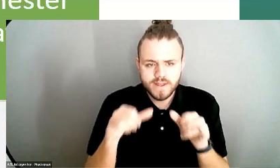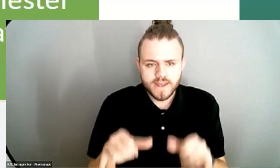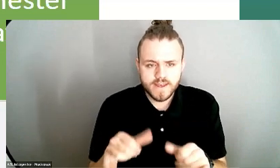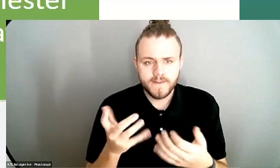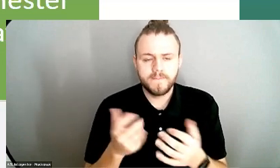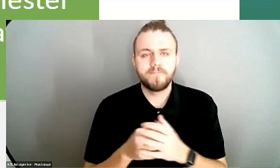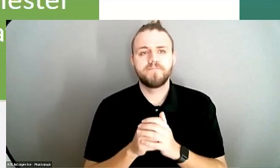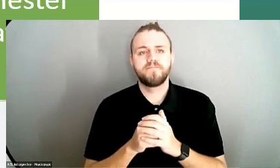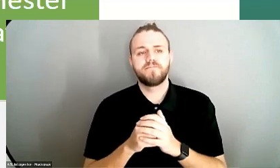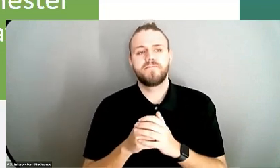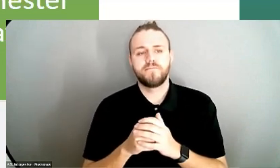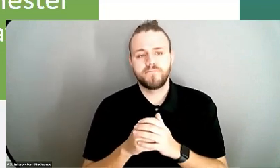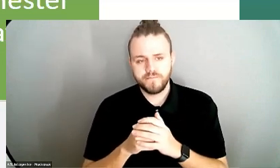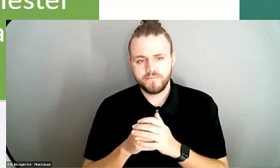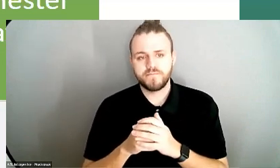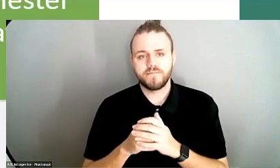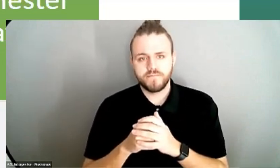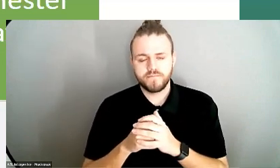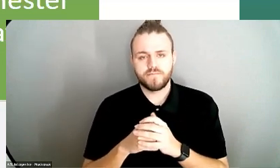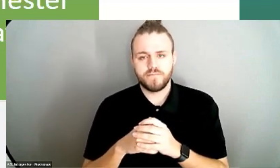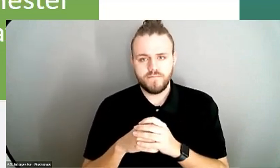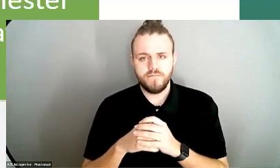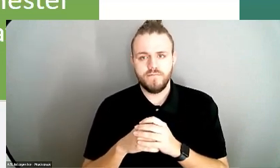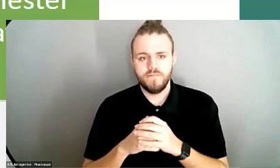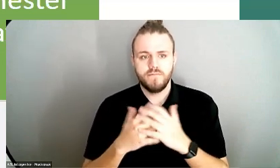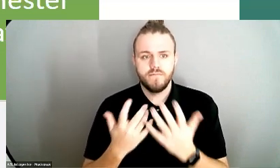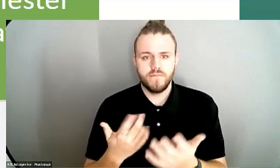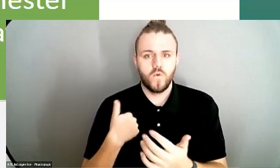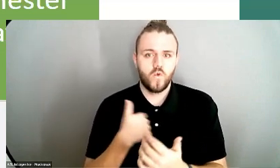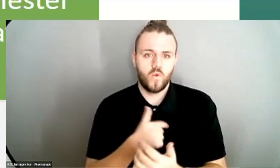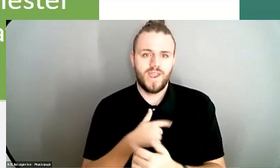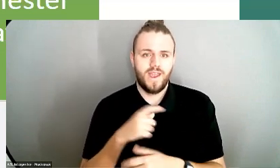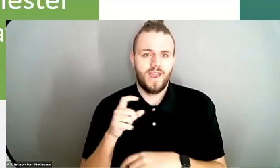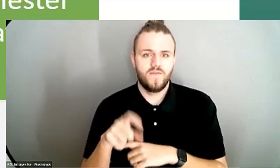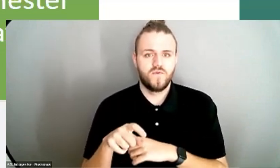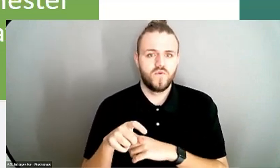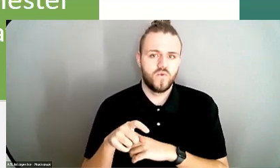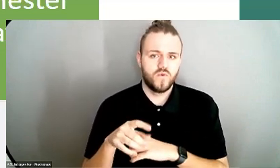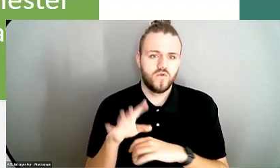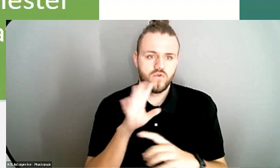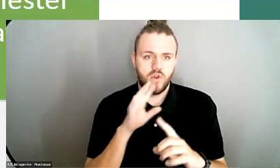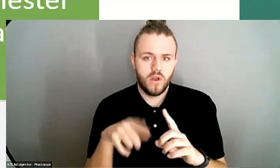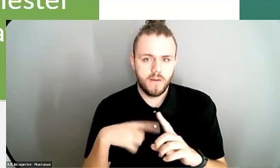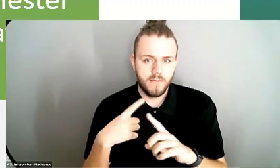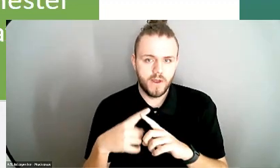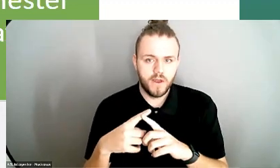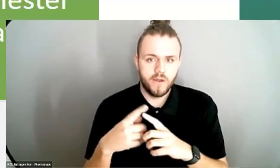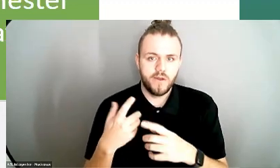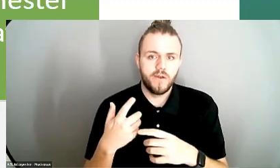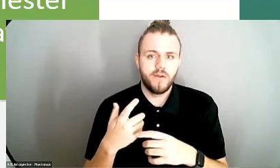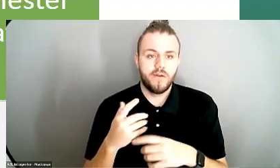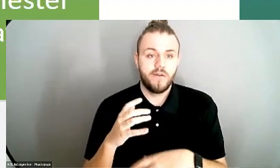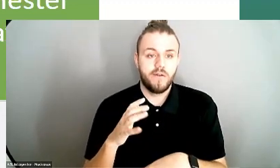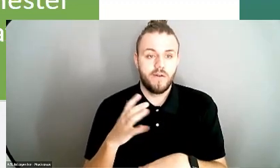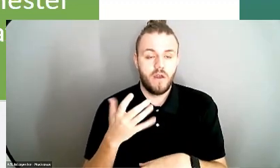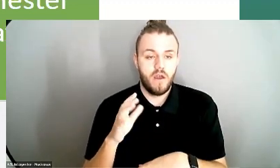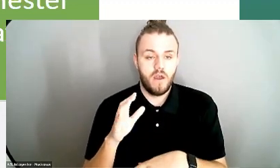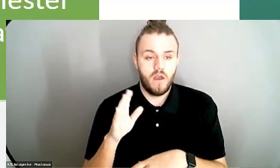And we have to talk about contraception before and after.